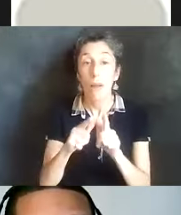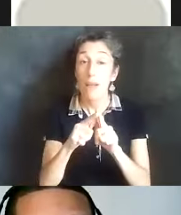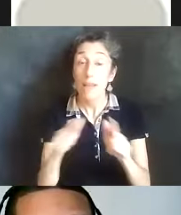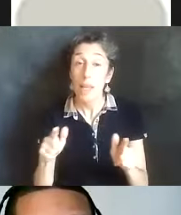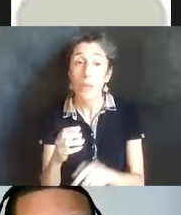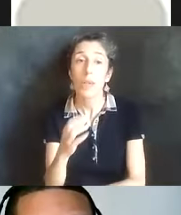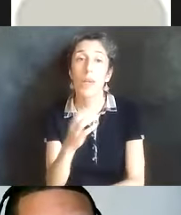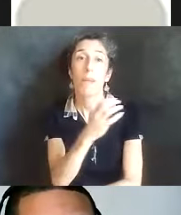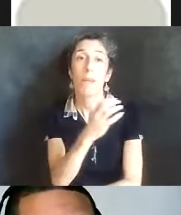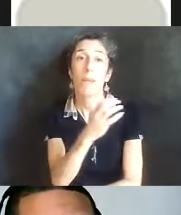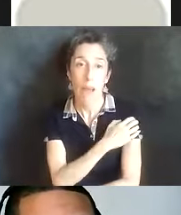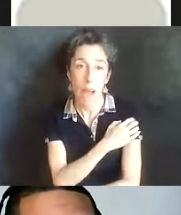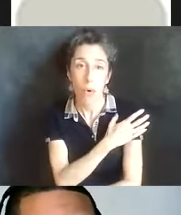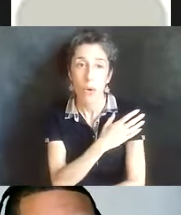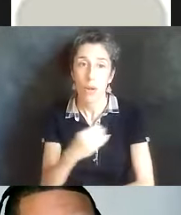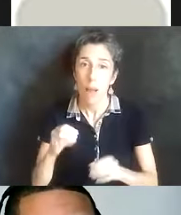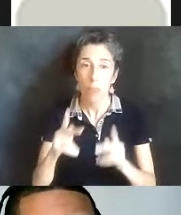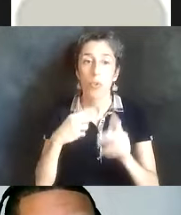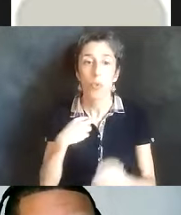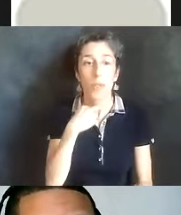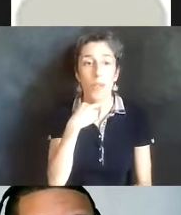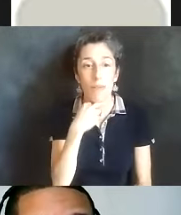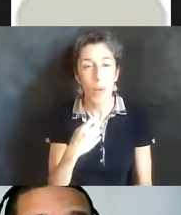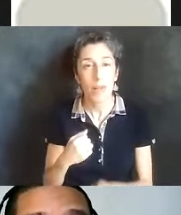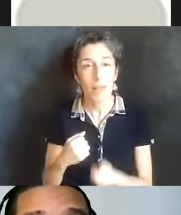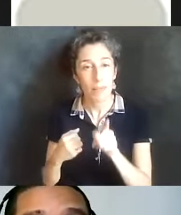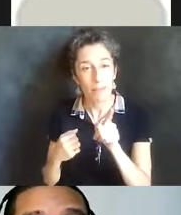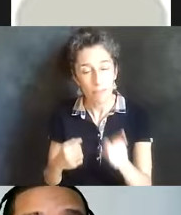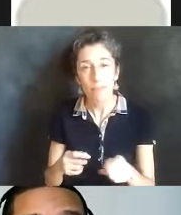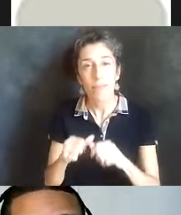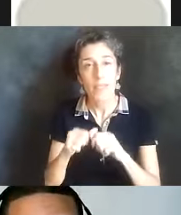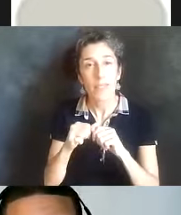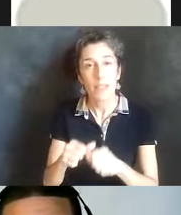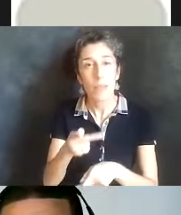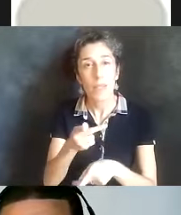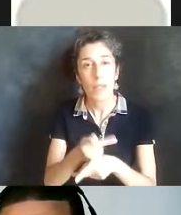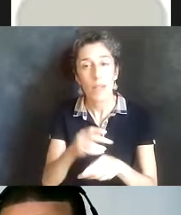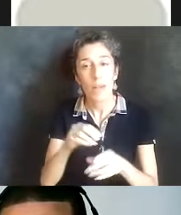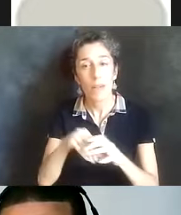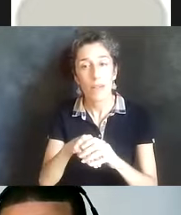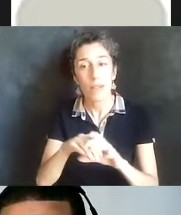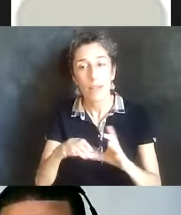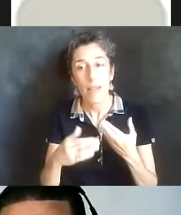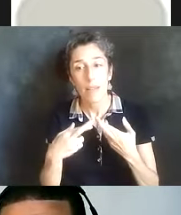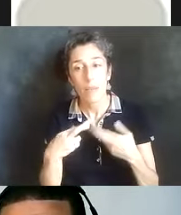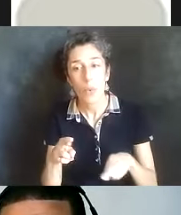on community and care in the classroom. Good afternoon and welcome to this segment on community and care in the classroom.